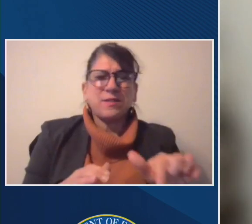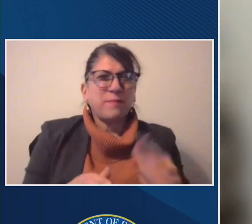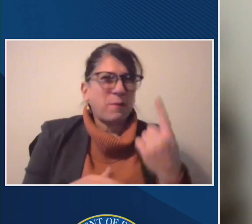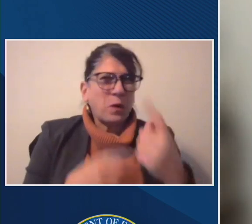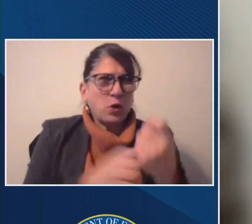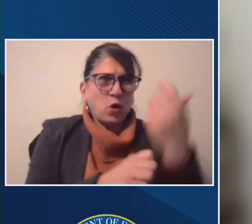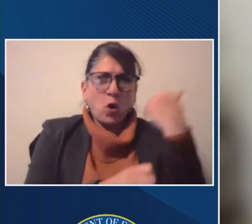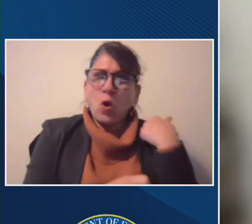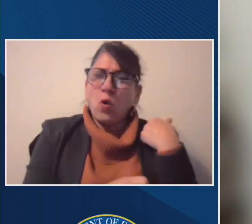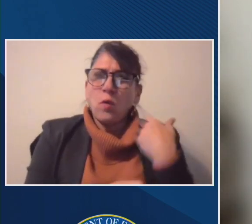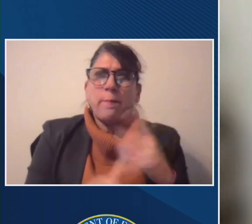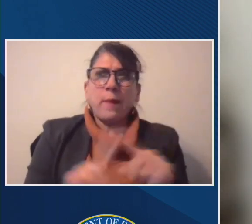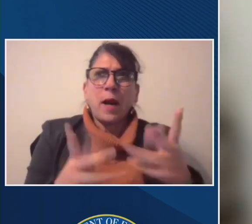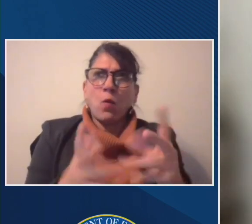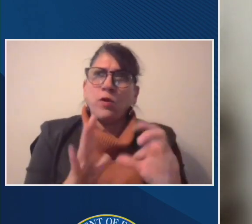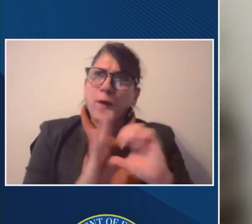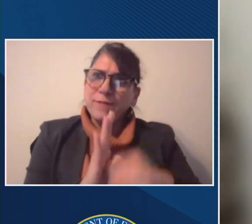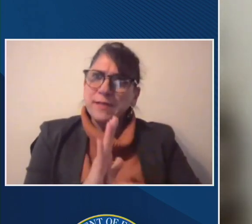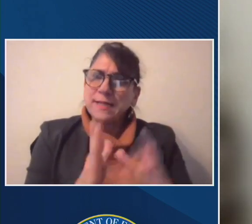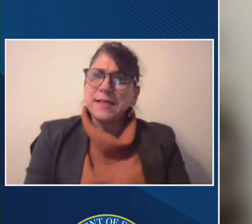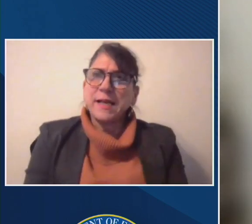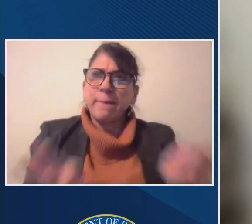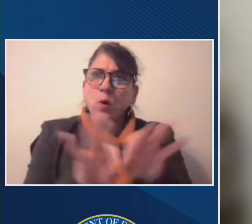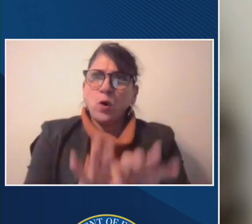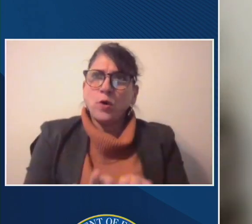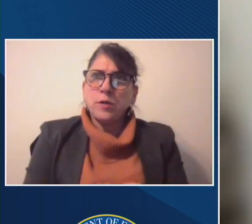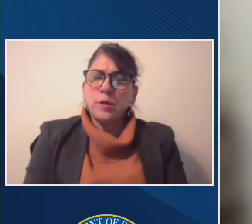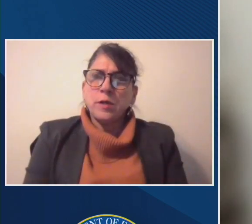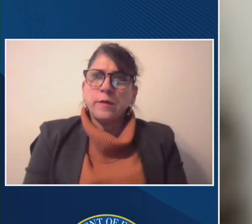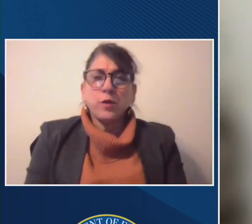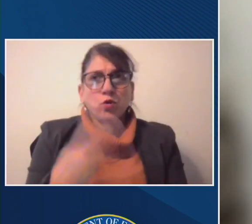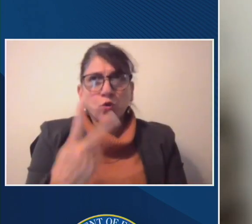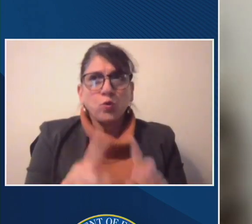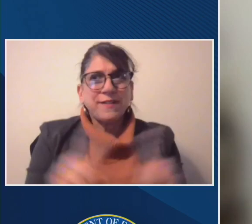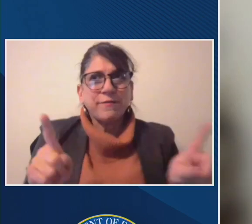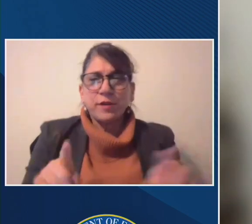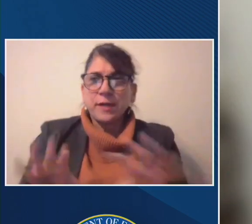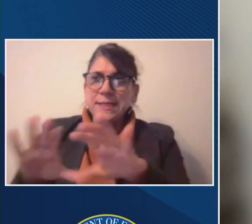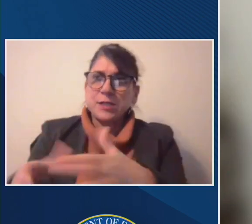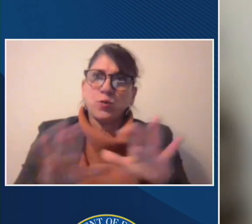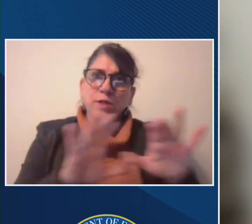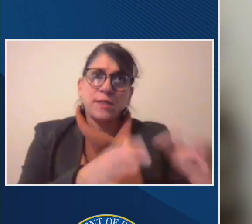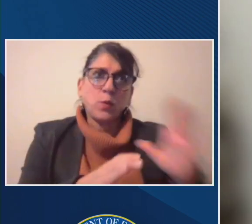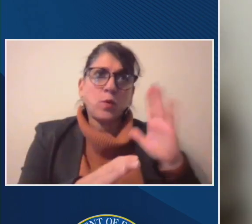reemphasize again the importance of these are two different constituencies, and they would be better served if they had